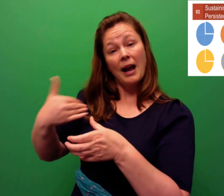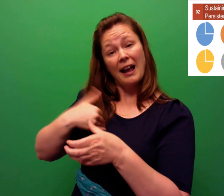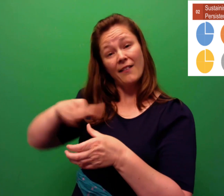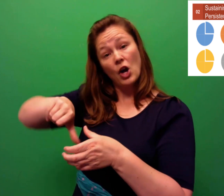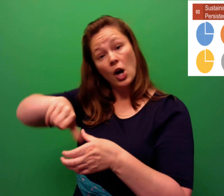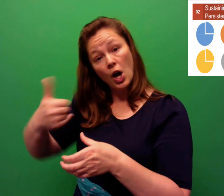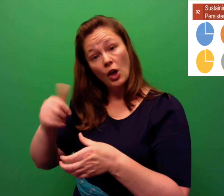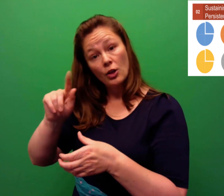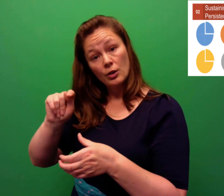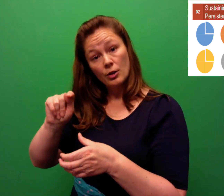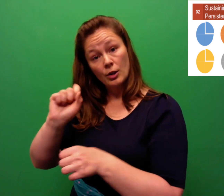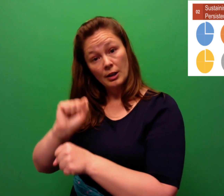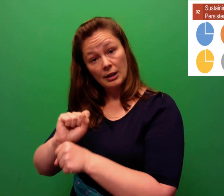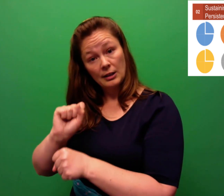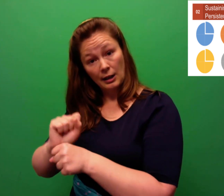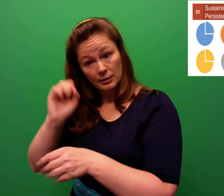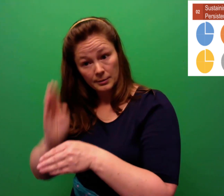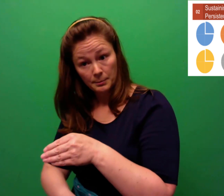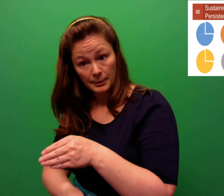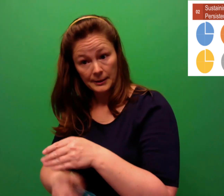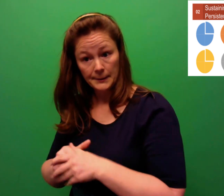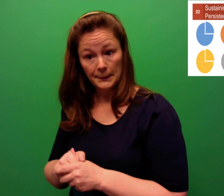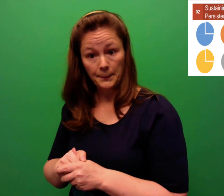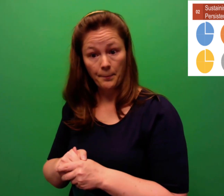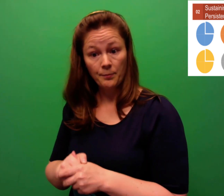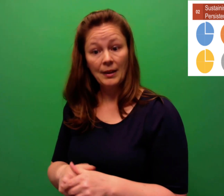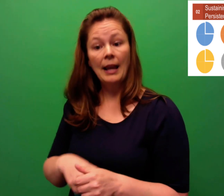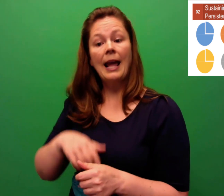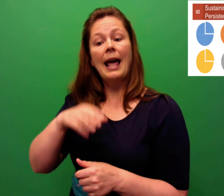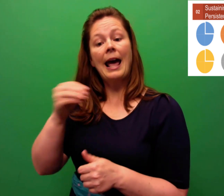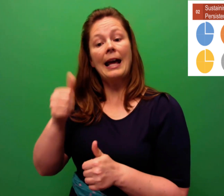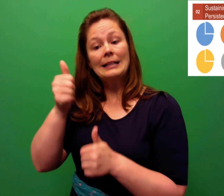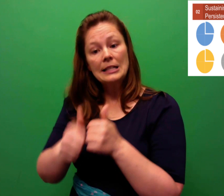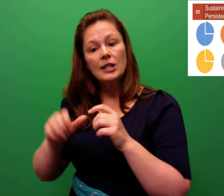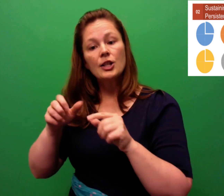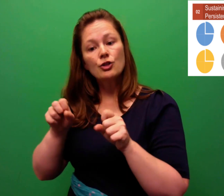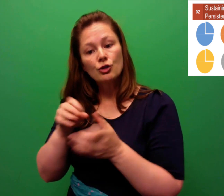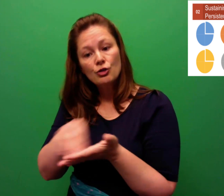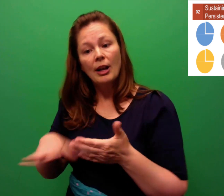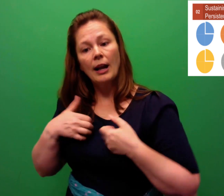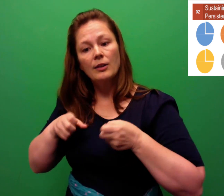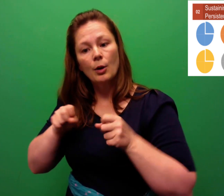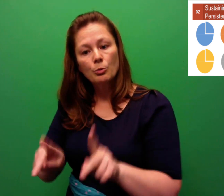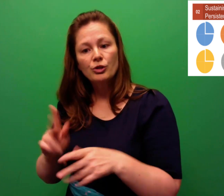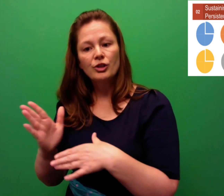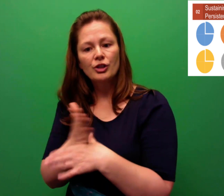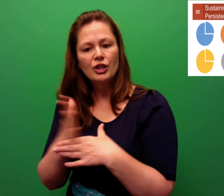represent the expert people they then have a second task to complete where